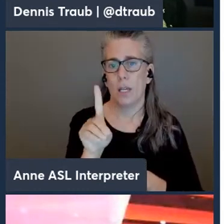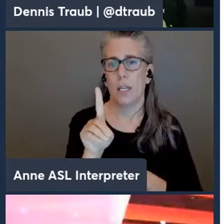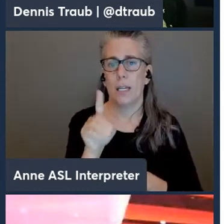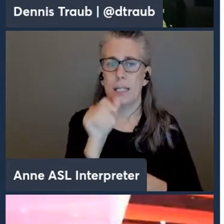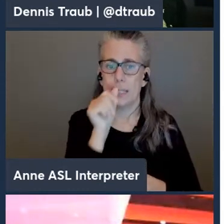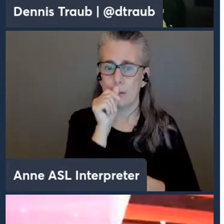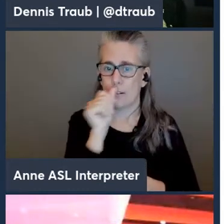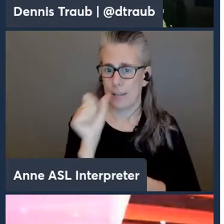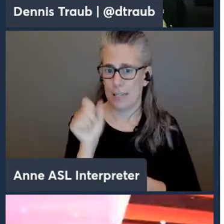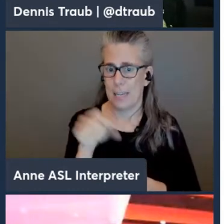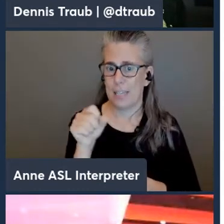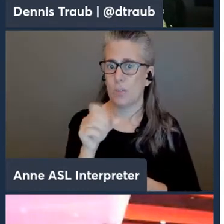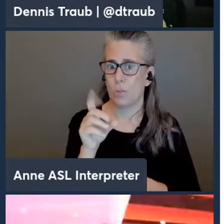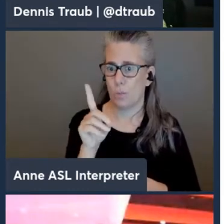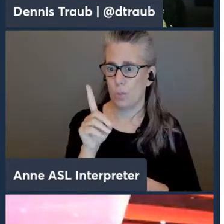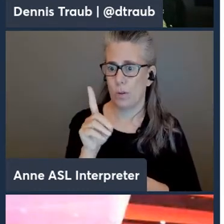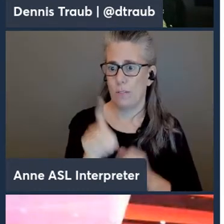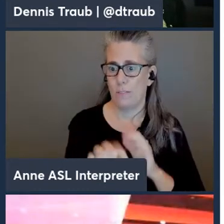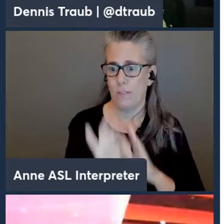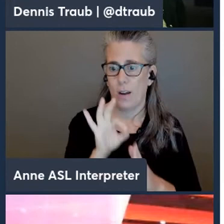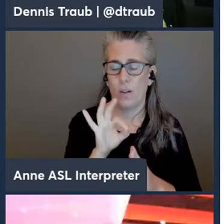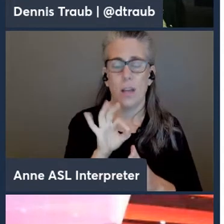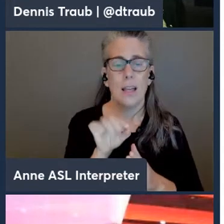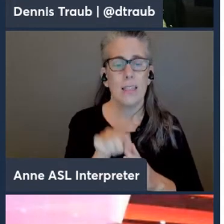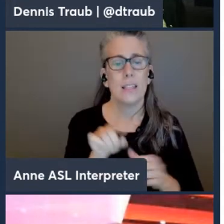that's like sort of an actionable recommendation. We're telling you,